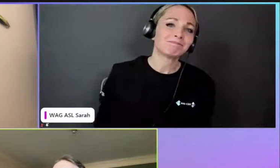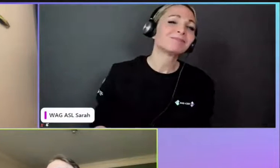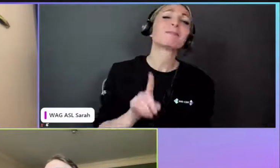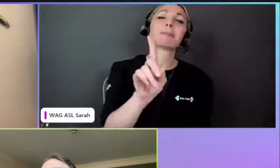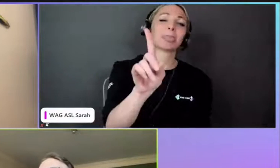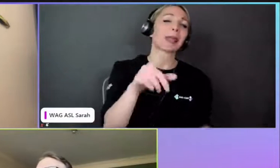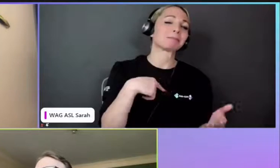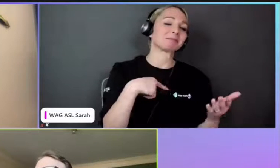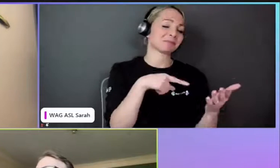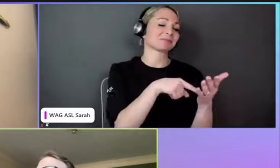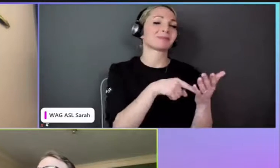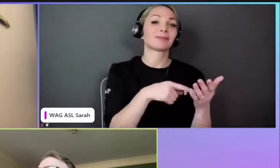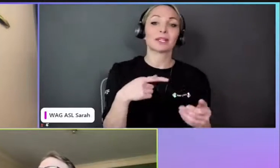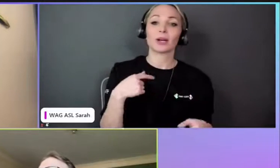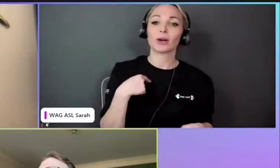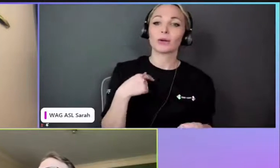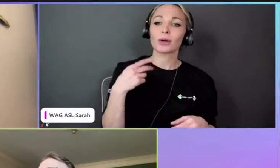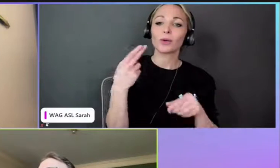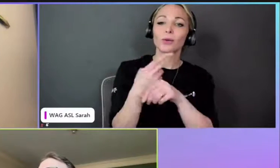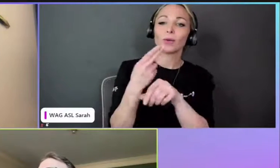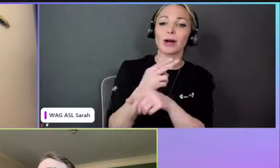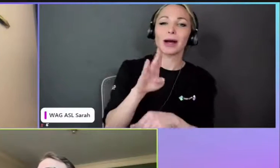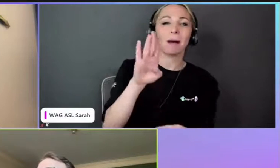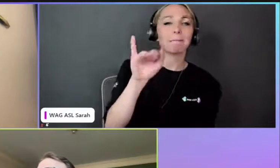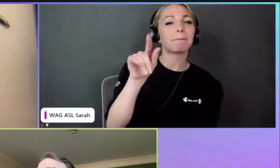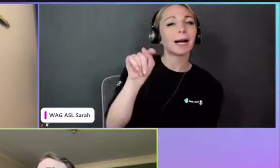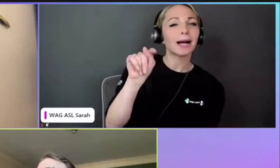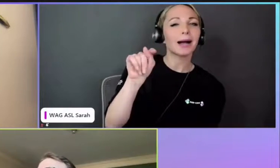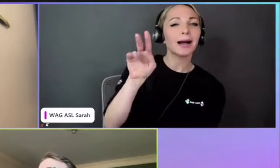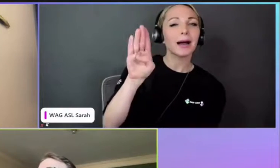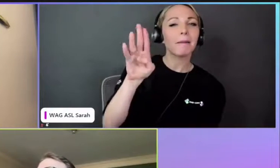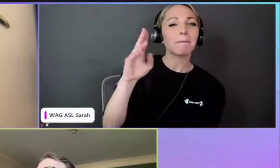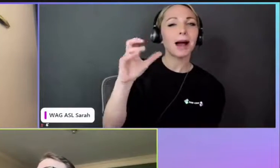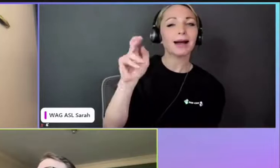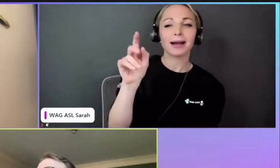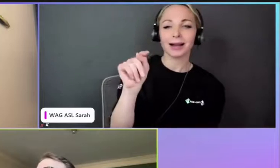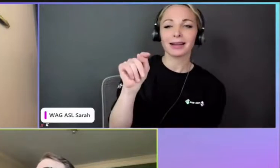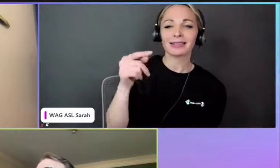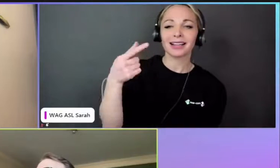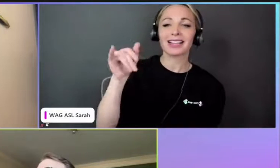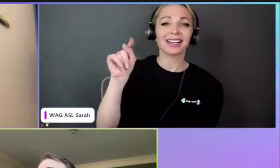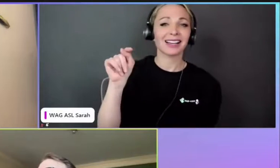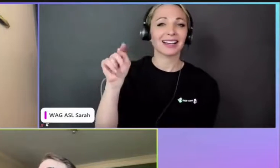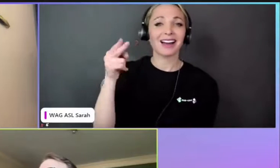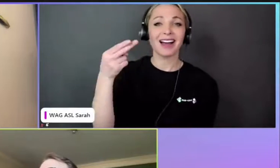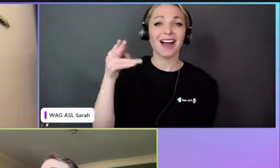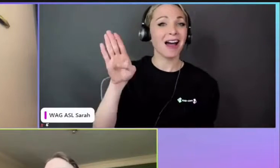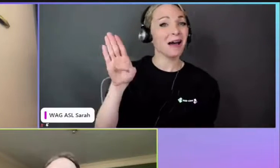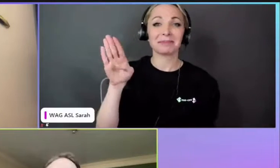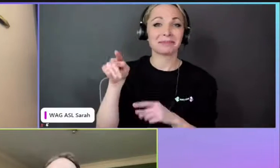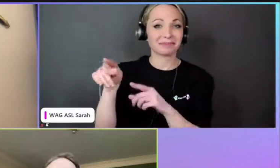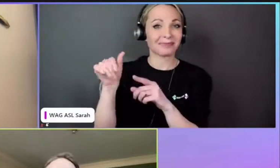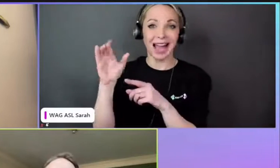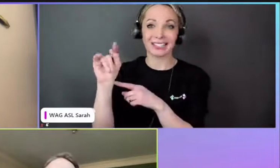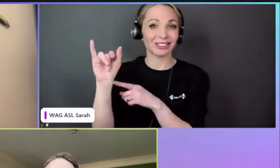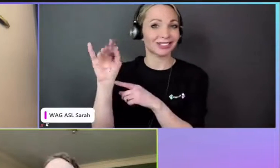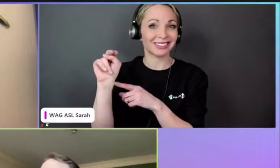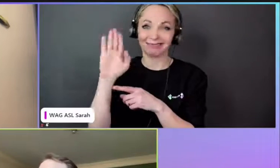"We use Bitbucket so GitHub actions won't work directly. Is there a way to work within Bitbucket using this API?"